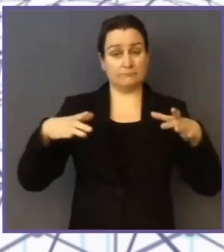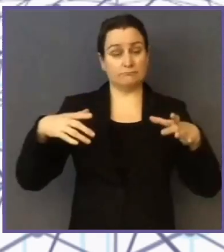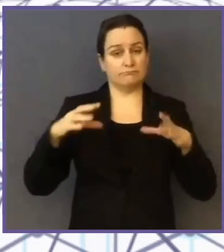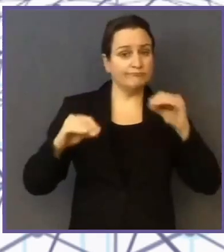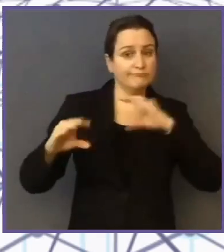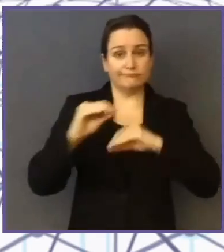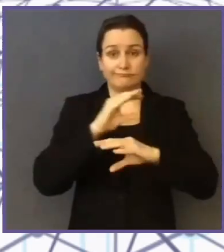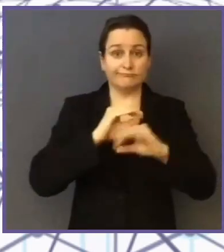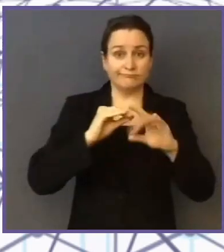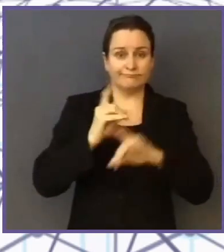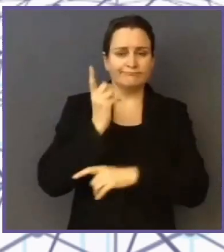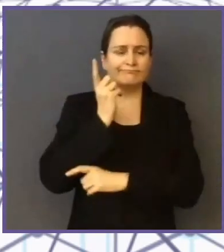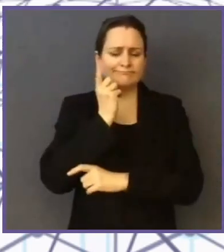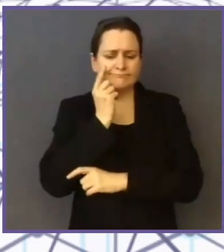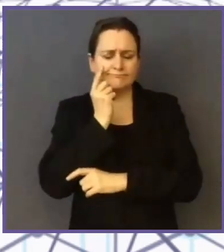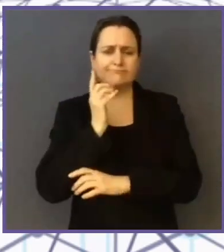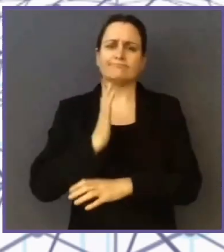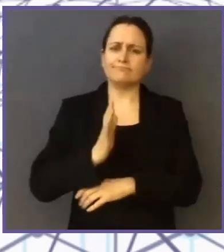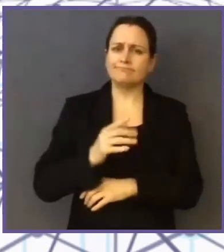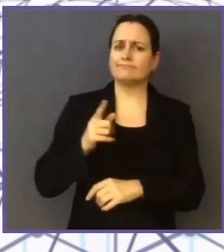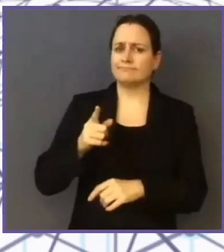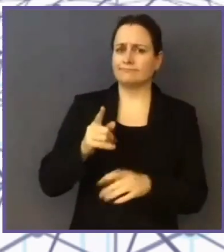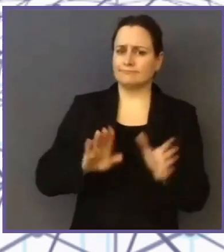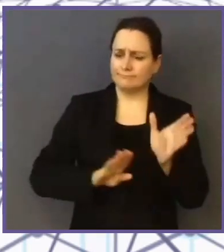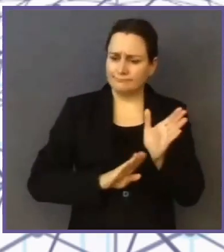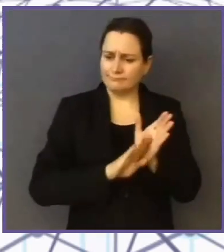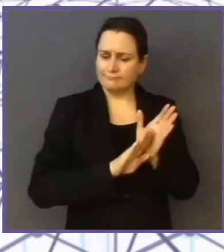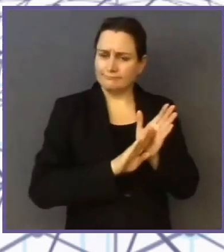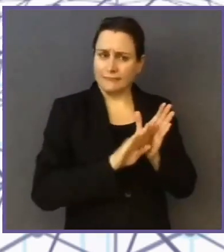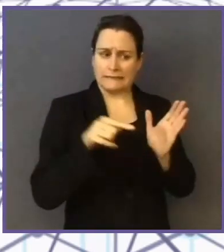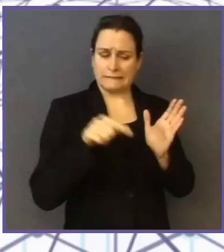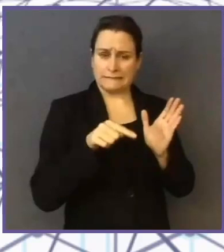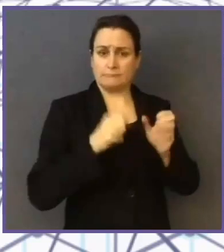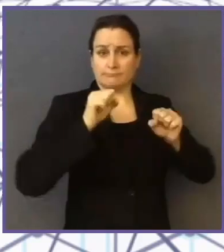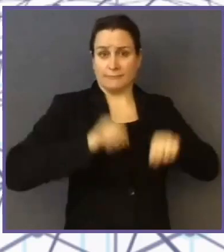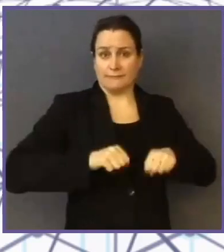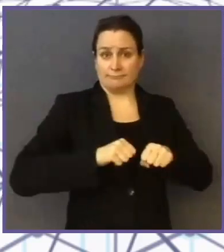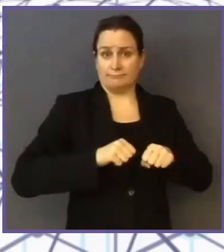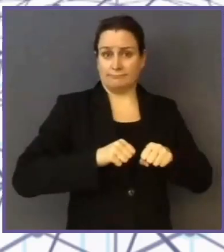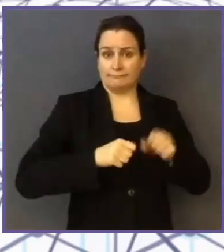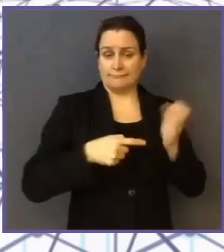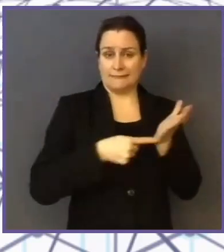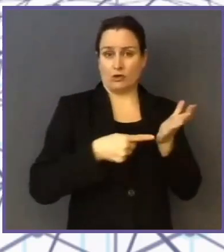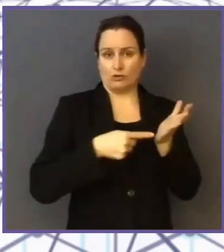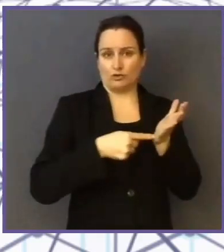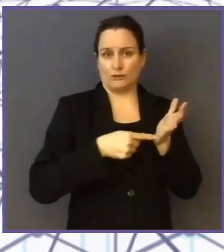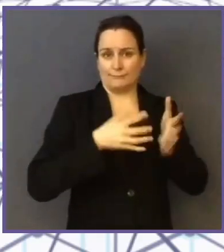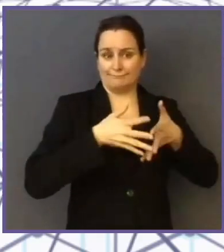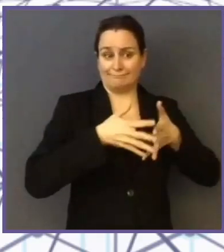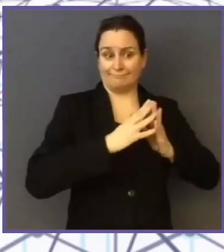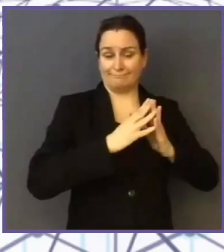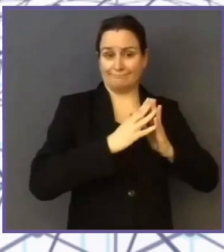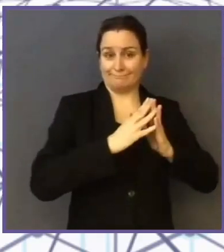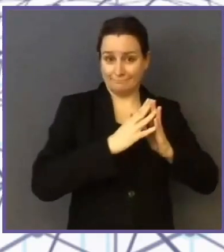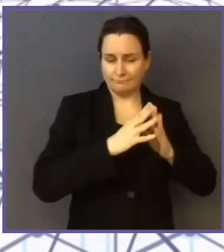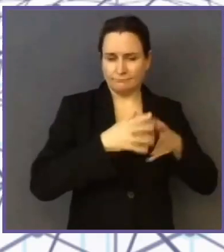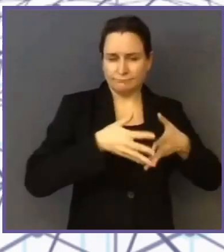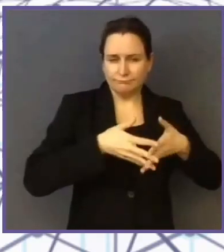we can enable long term development of innovation capability so its impact can keep building and not get stuck.